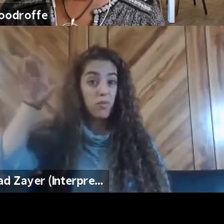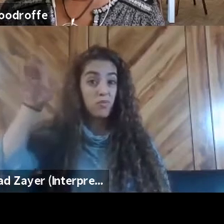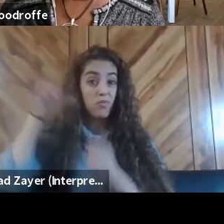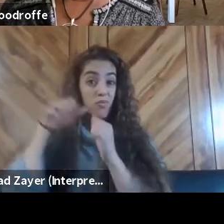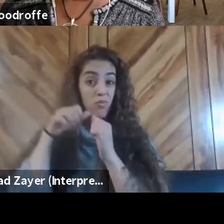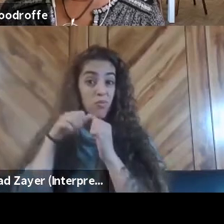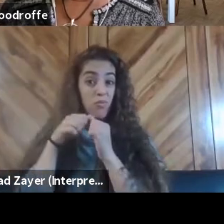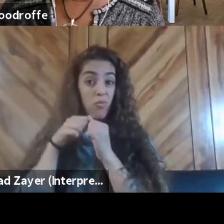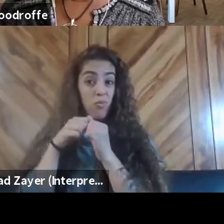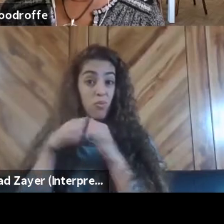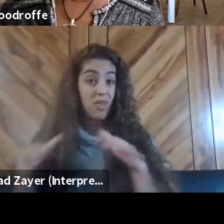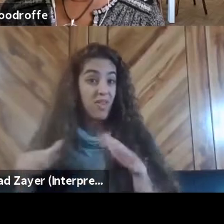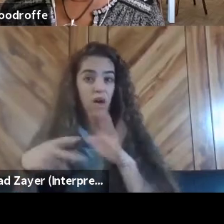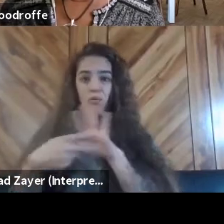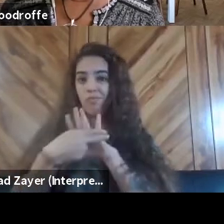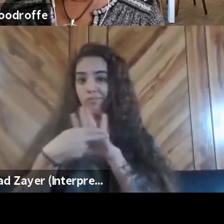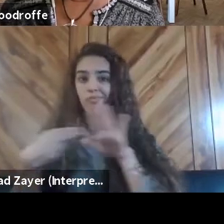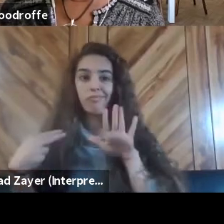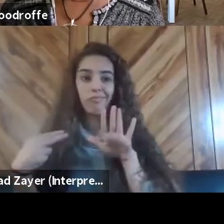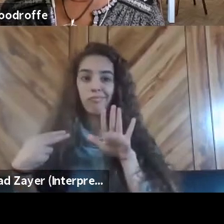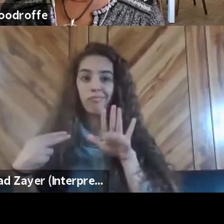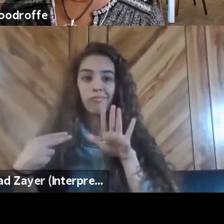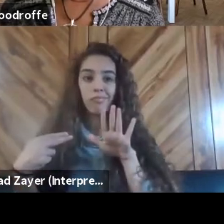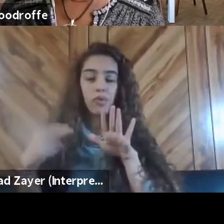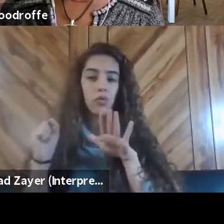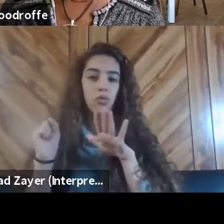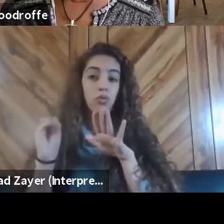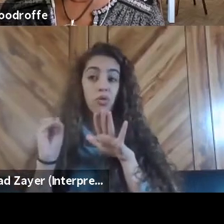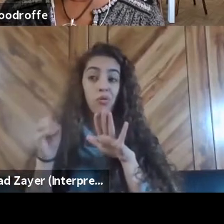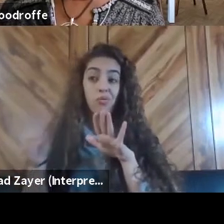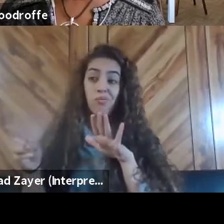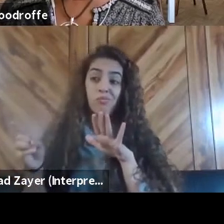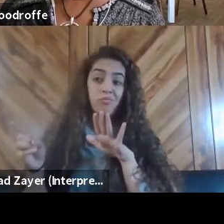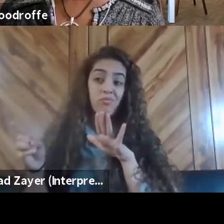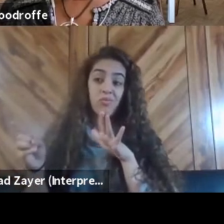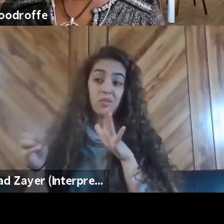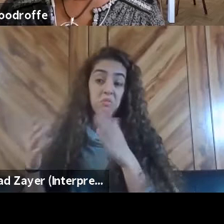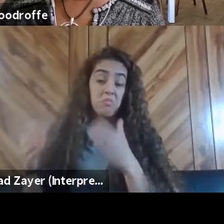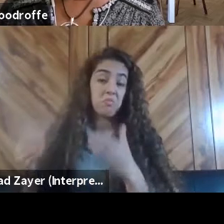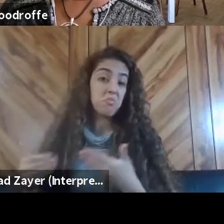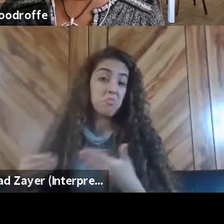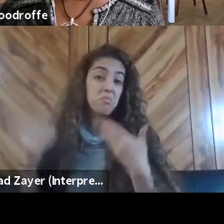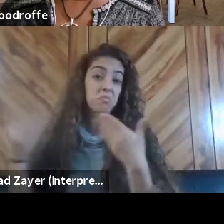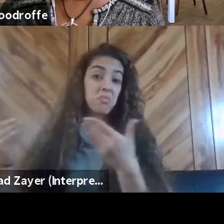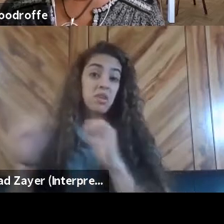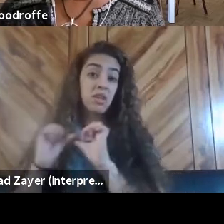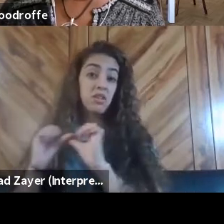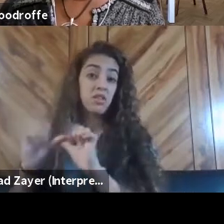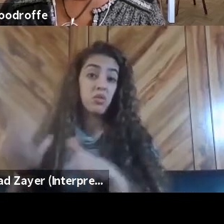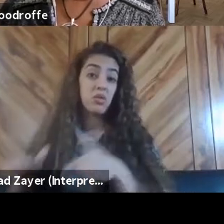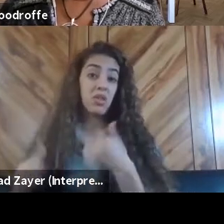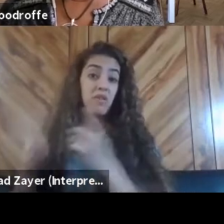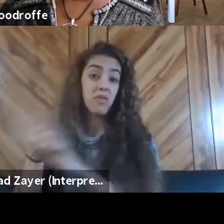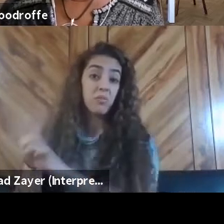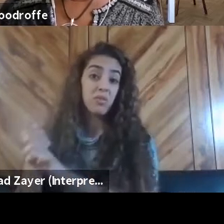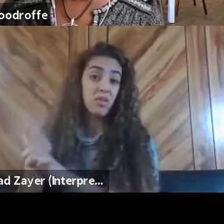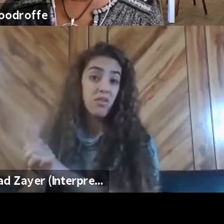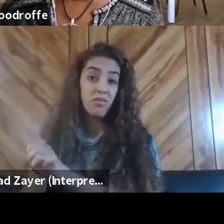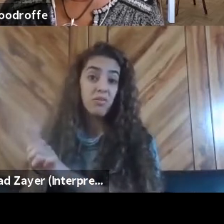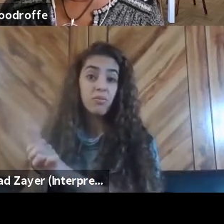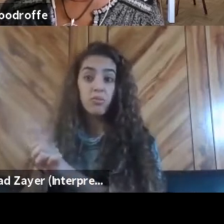diagnosis. So he just was who he was, and was accepted for who he